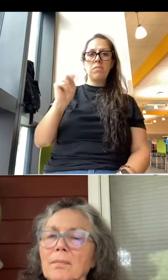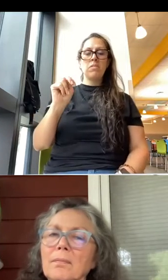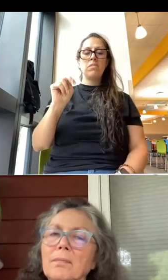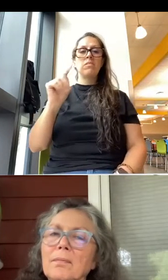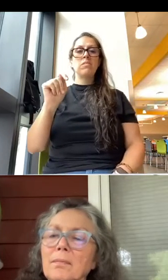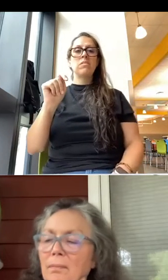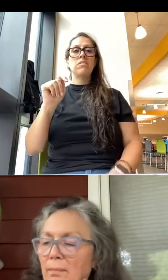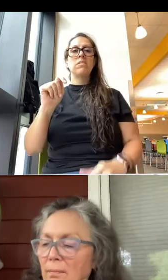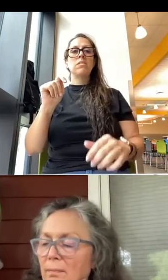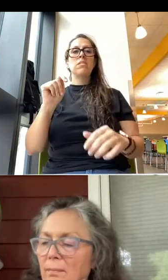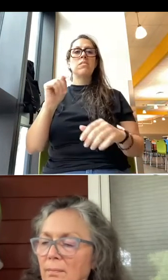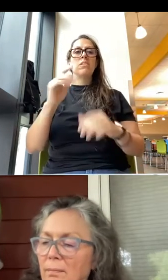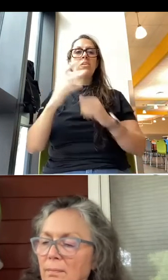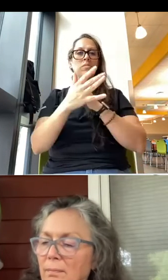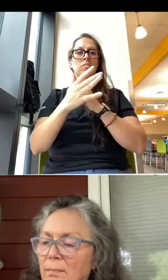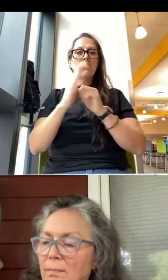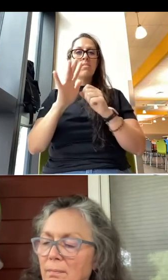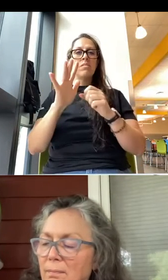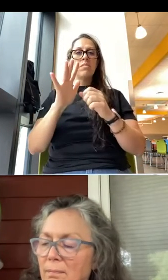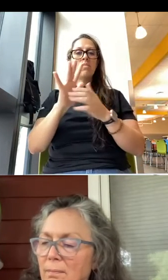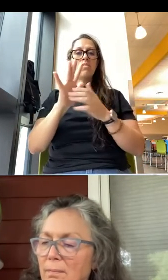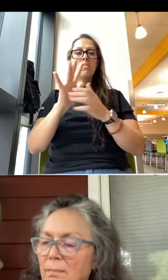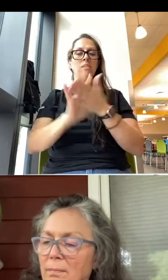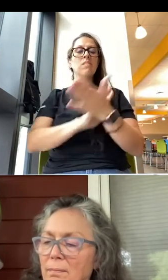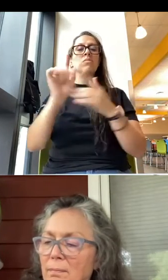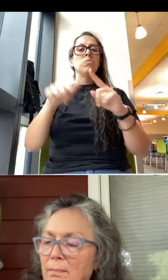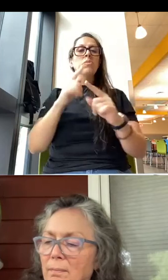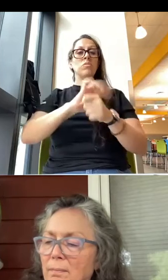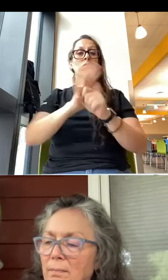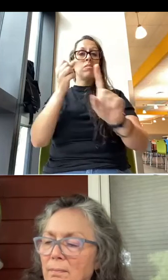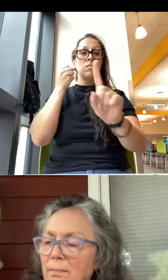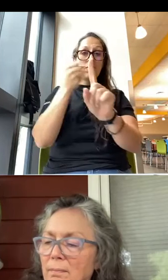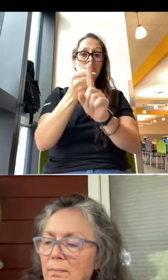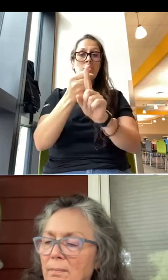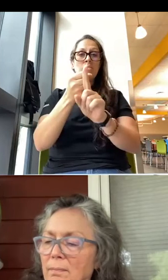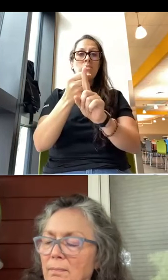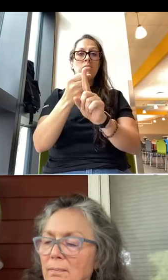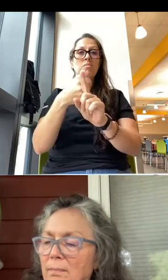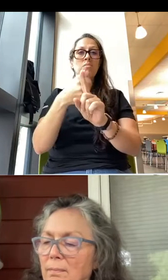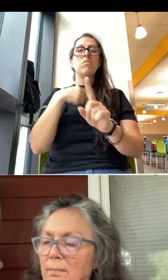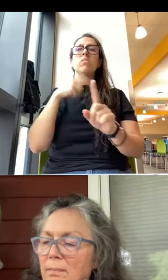And um when COVID hit we had to kind of rethink our production for that year,